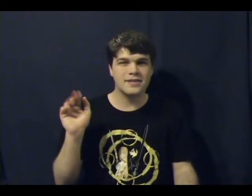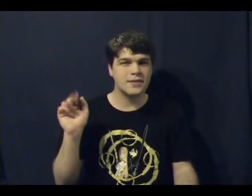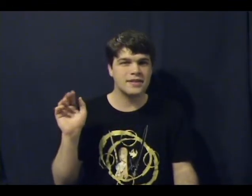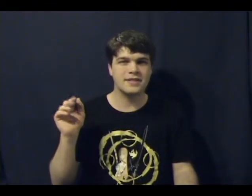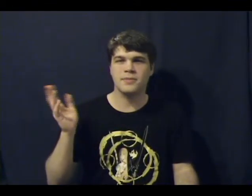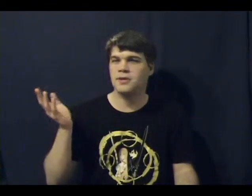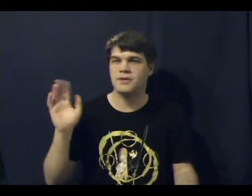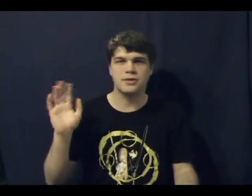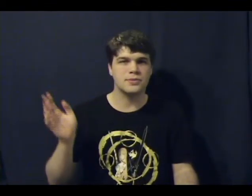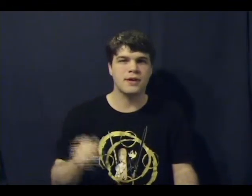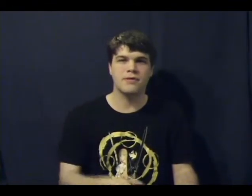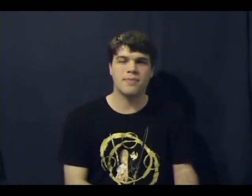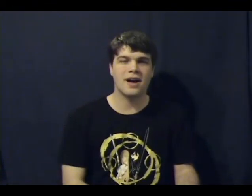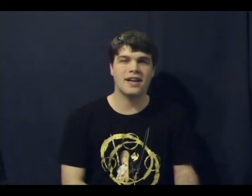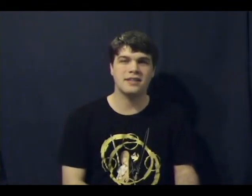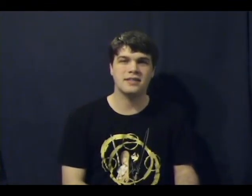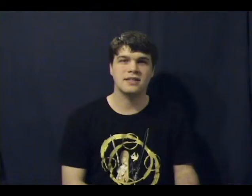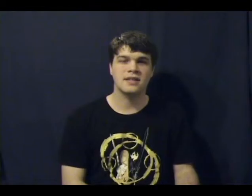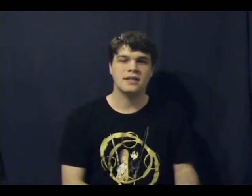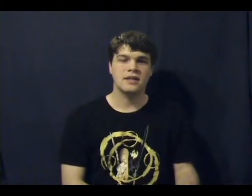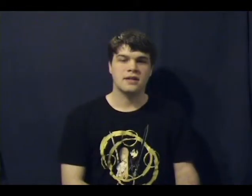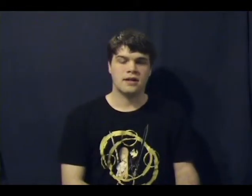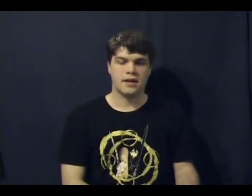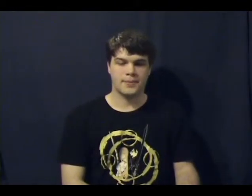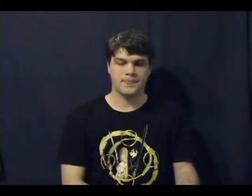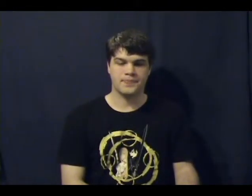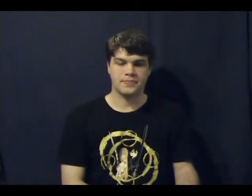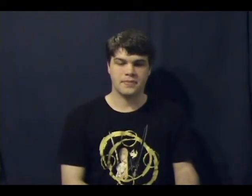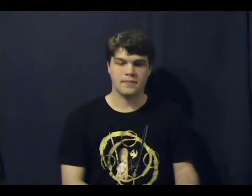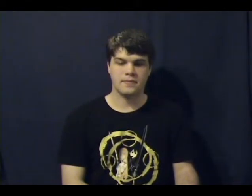Bye is very similar, you just wave goodbye.